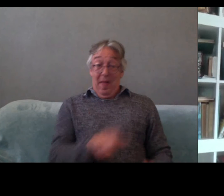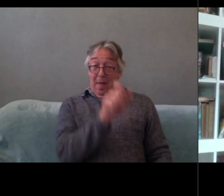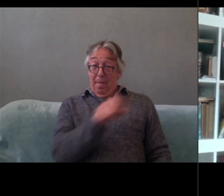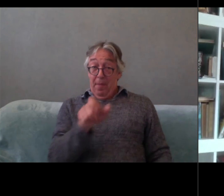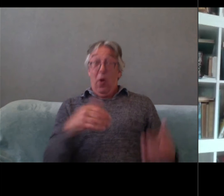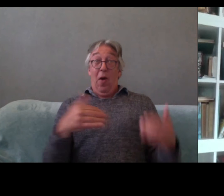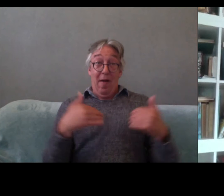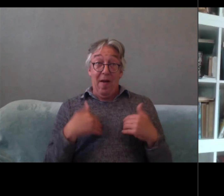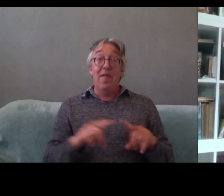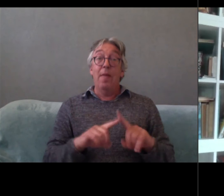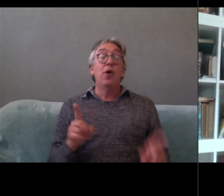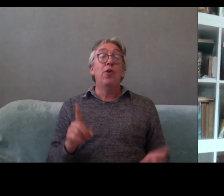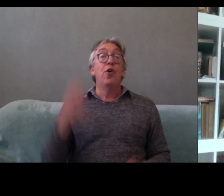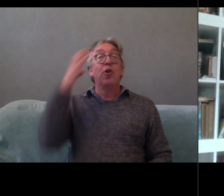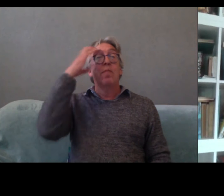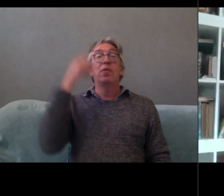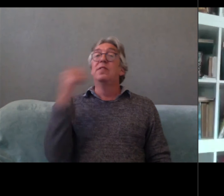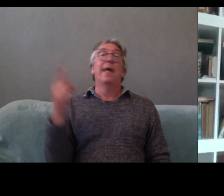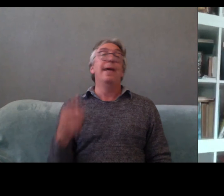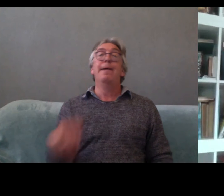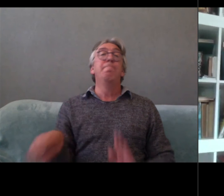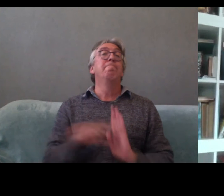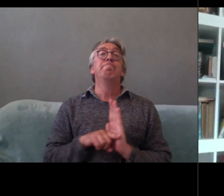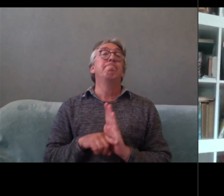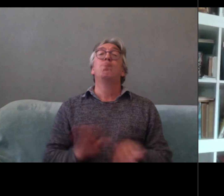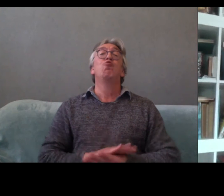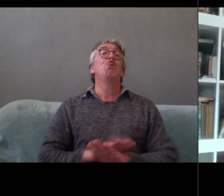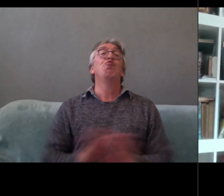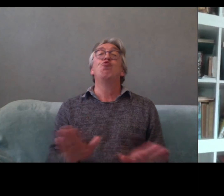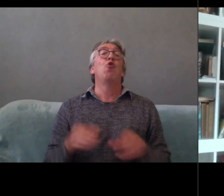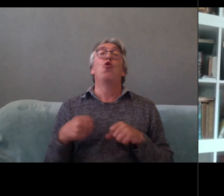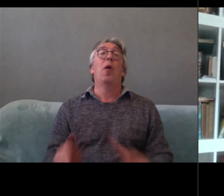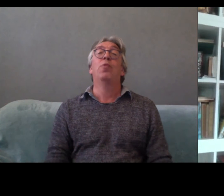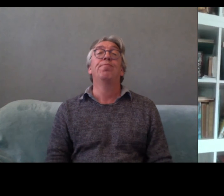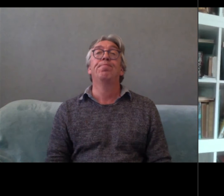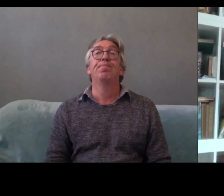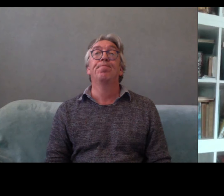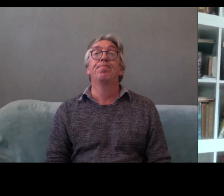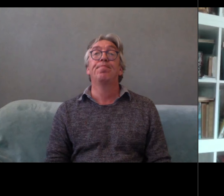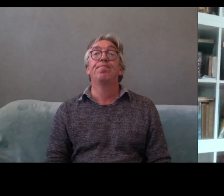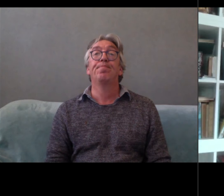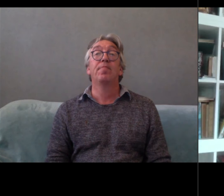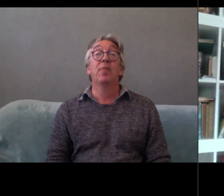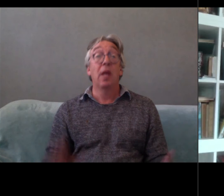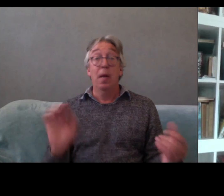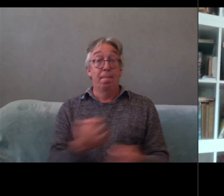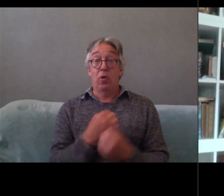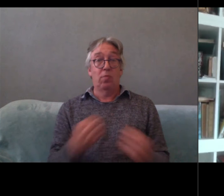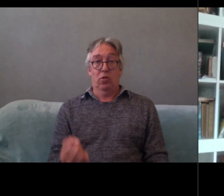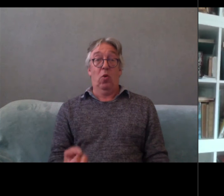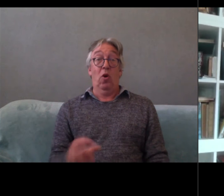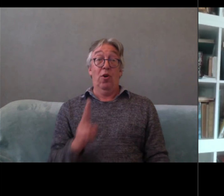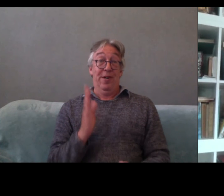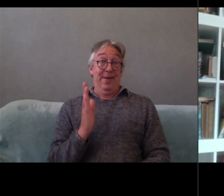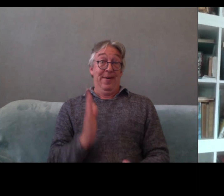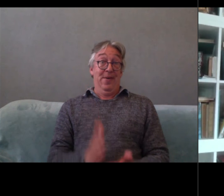there is no way to do it, so it makes quite a lot of problems